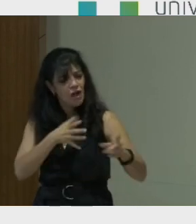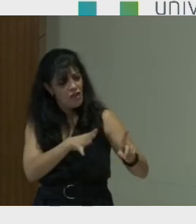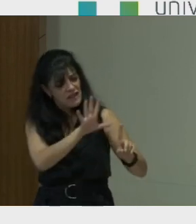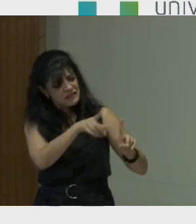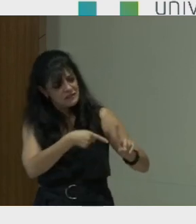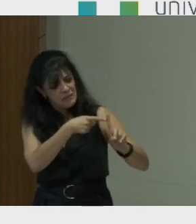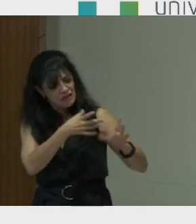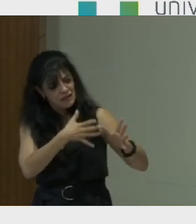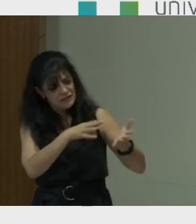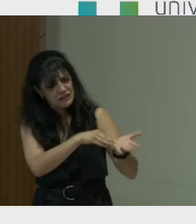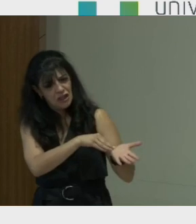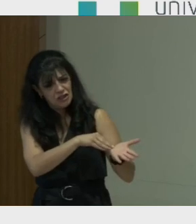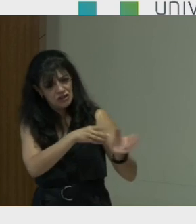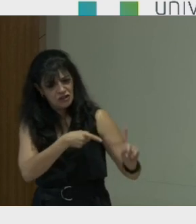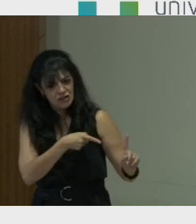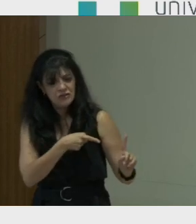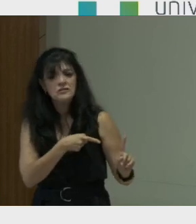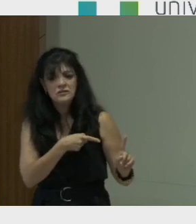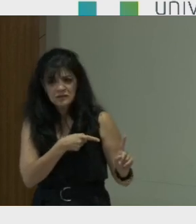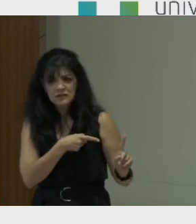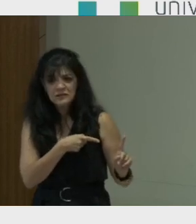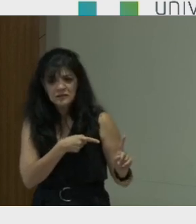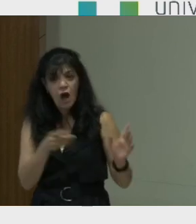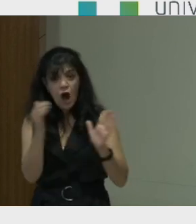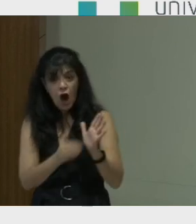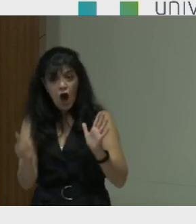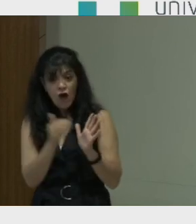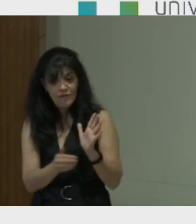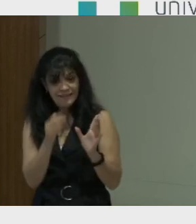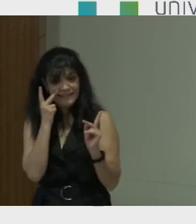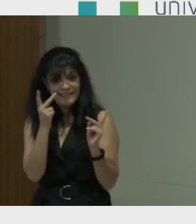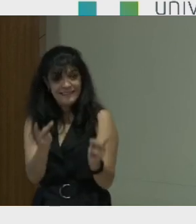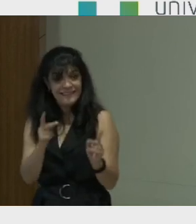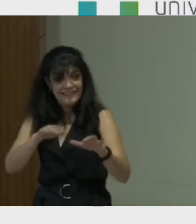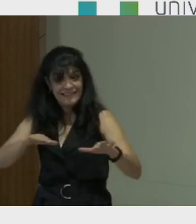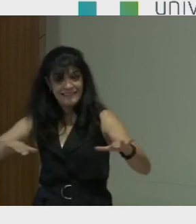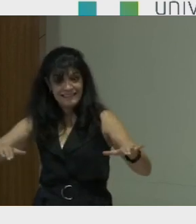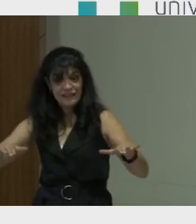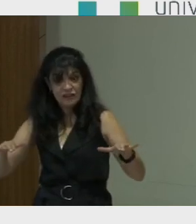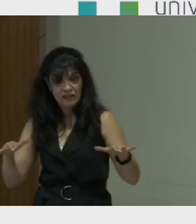but these specialists that often see these children often are not trained in child protection.